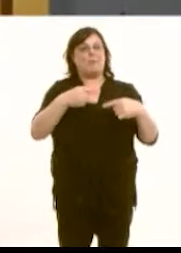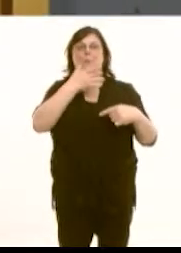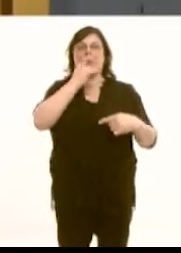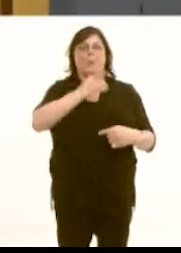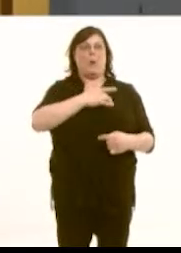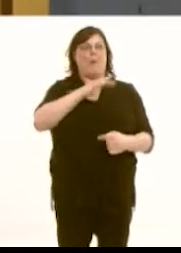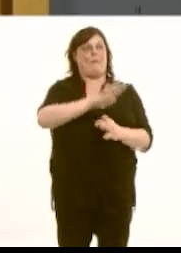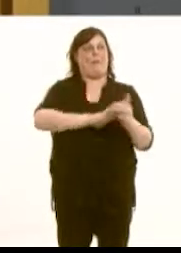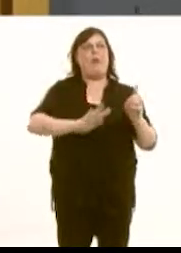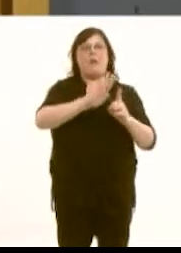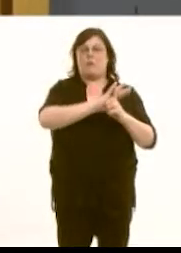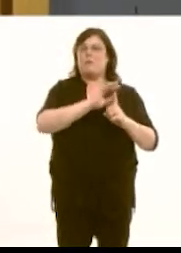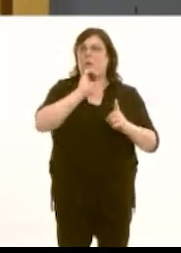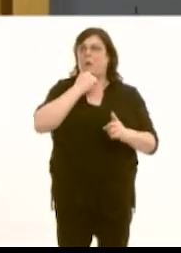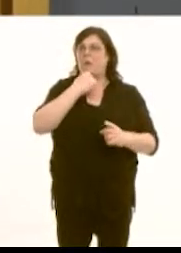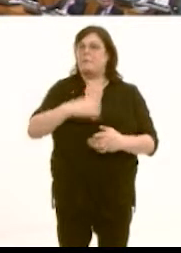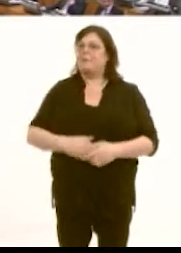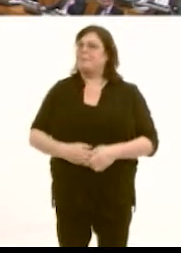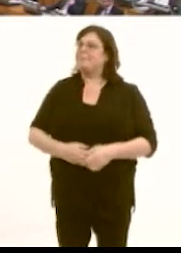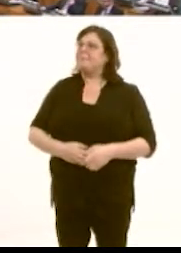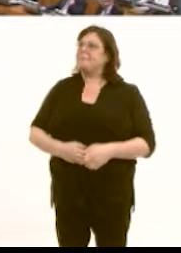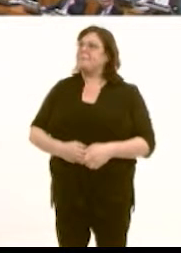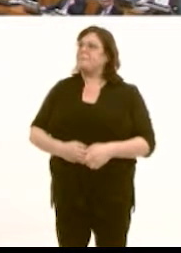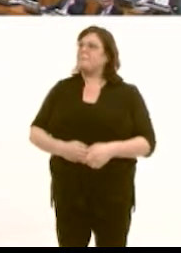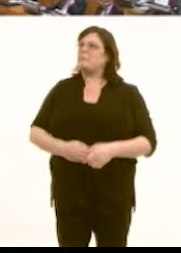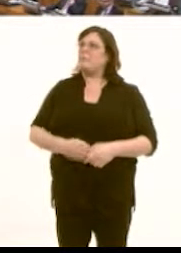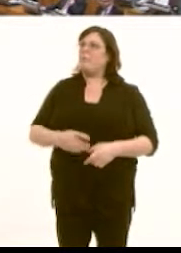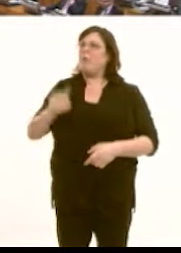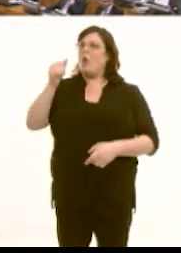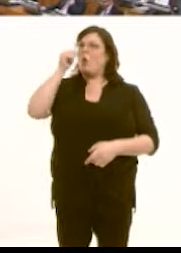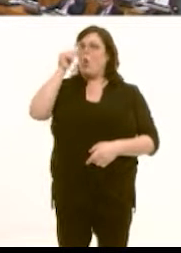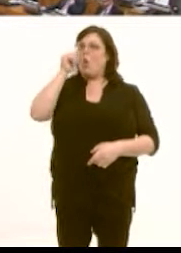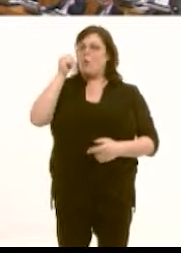William Graham: Certainly on this side of the house we greatly welcome the arrival of